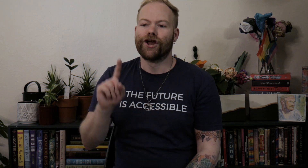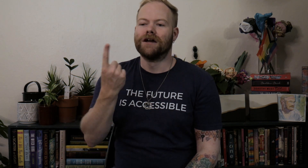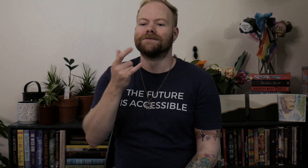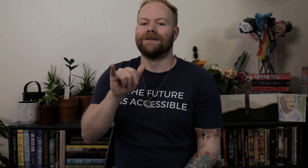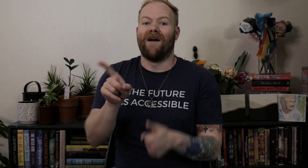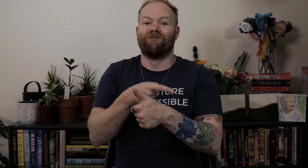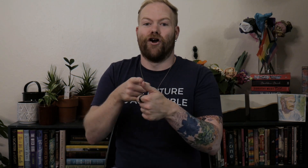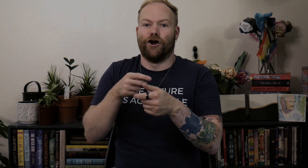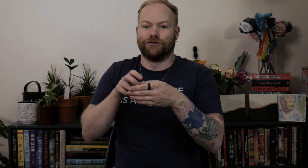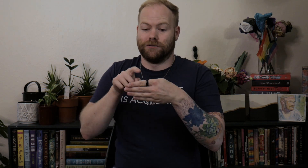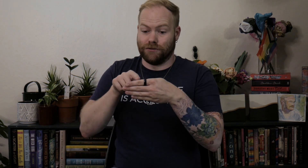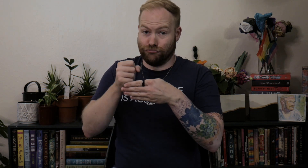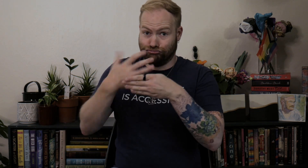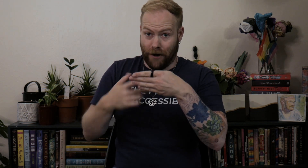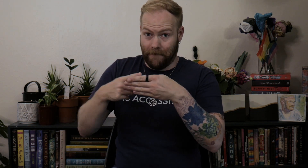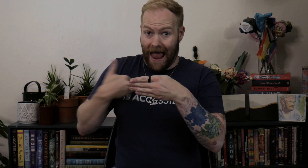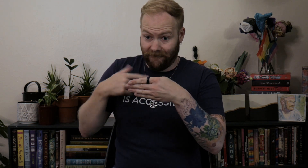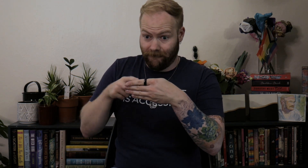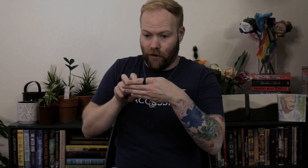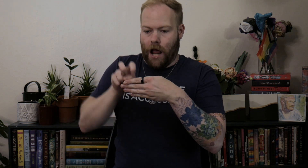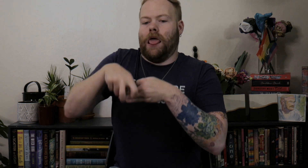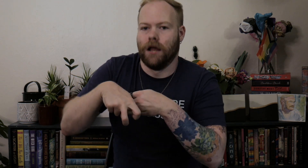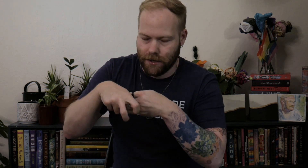It’s just getting over that first hurdle of having a script to use!